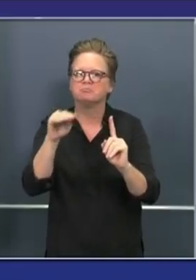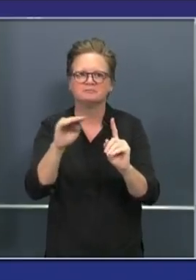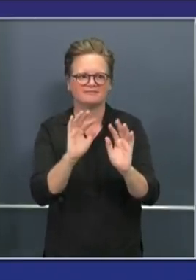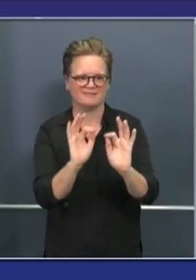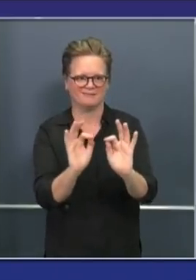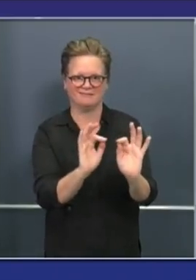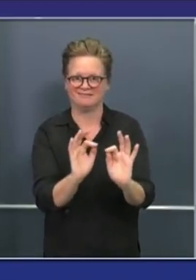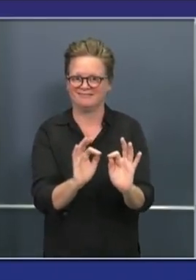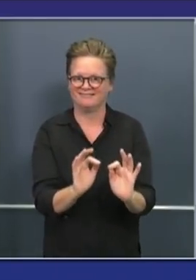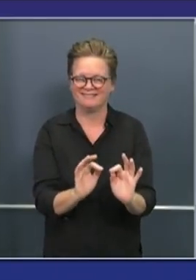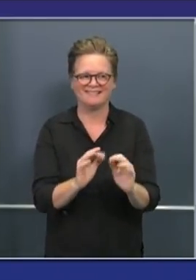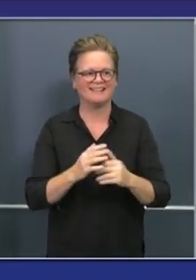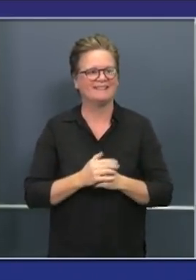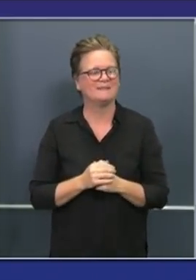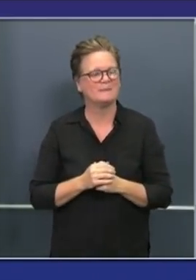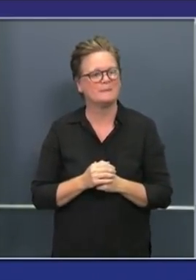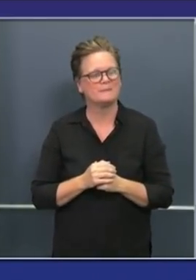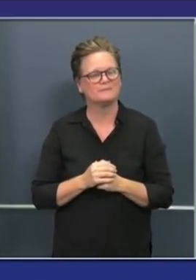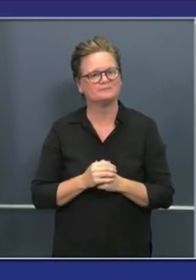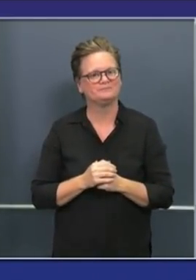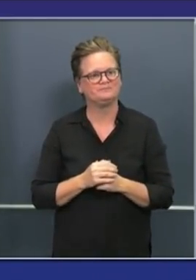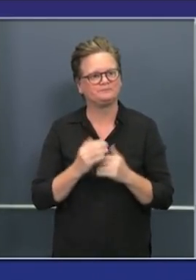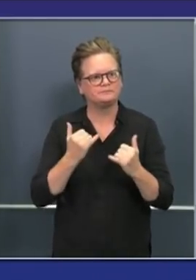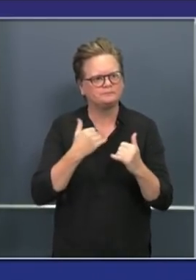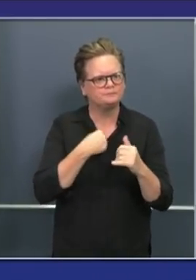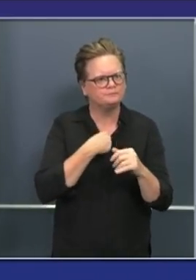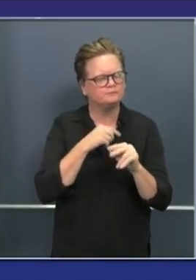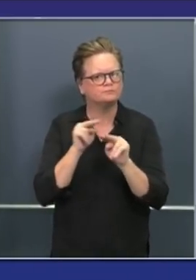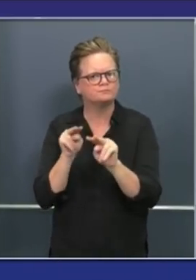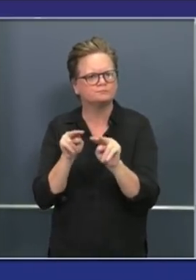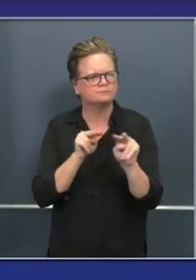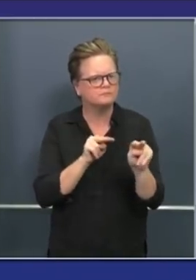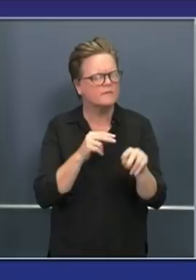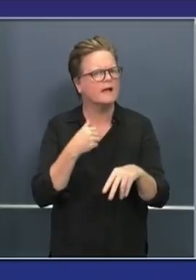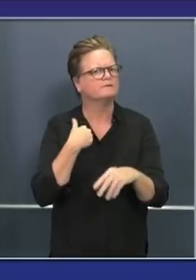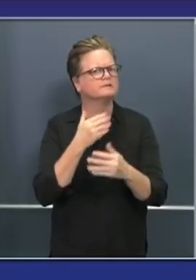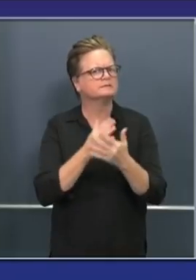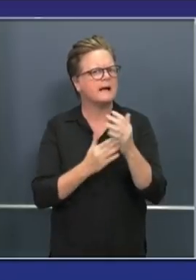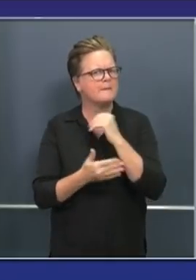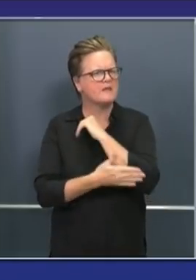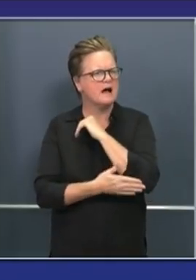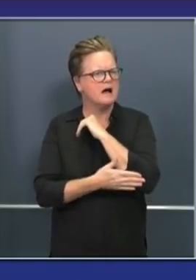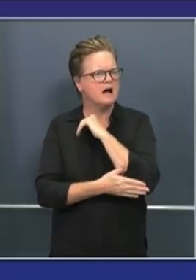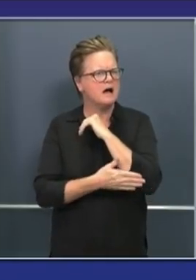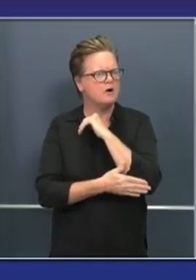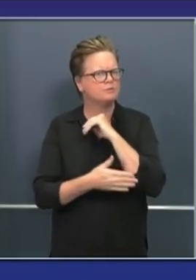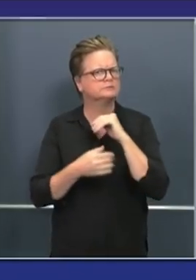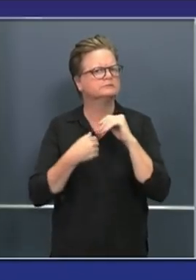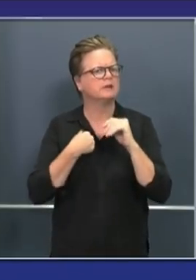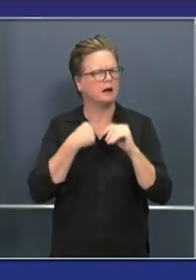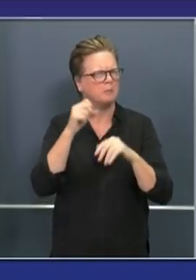AND WE TARGET OUR ENGAGEMENT IN AREAS WHERE WE SEE THE NUMBERS THAT ARE RAISING A LITTLE BIT OF CONCERN.